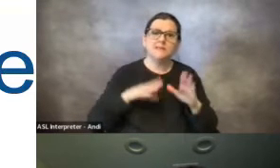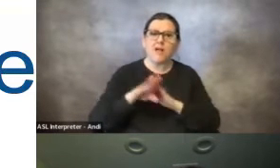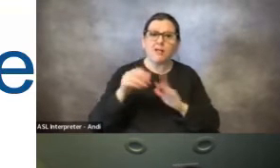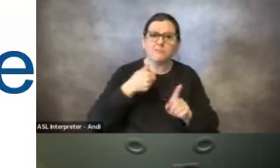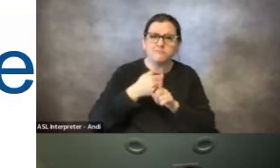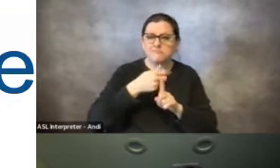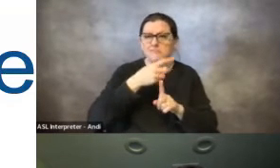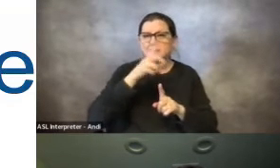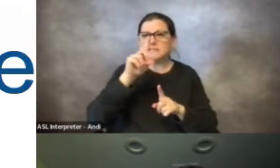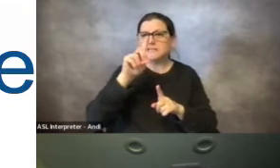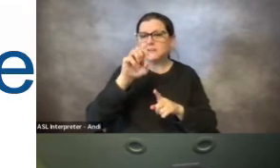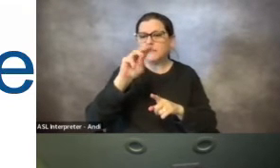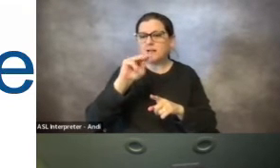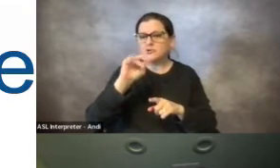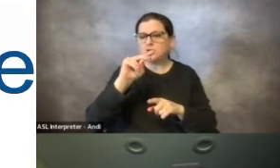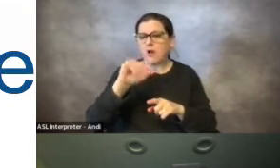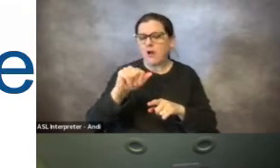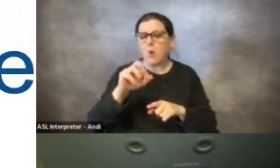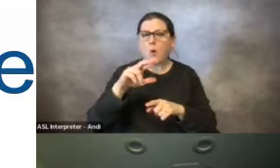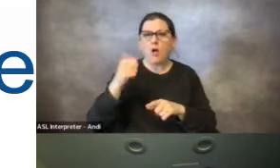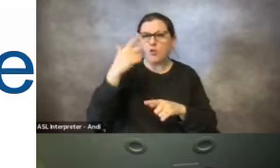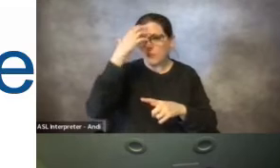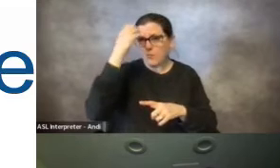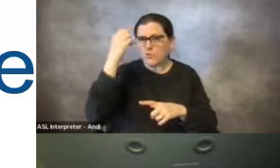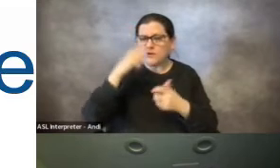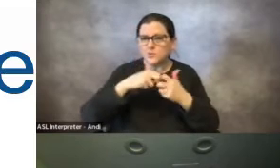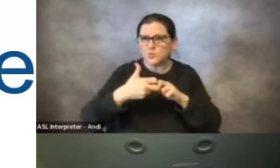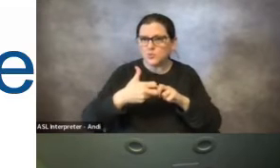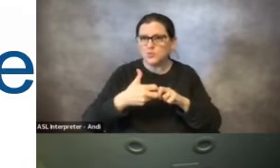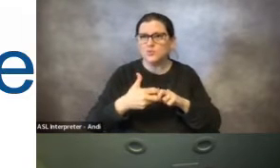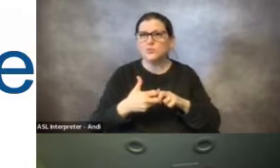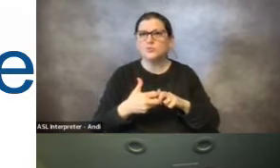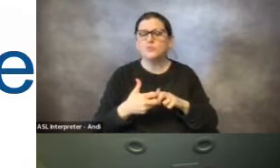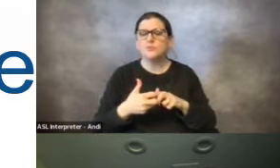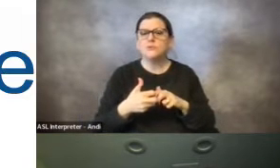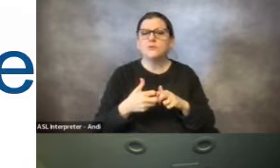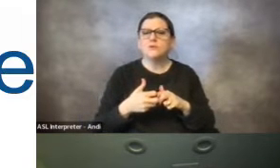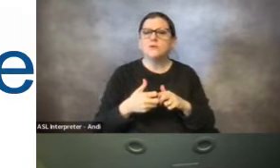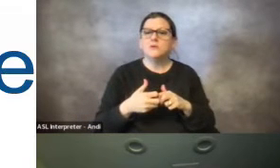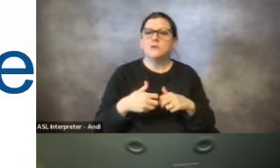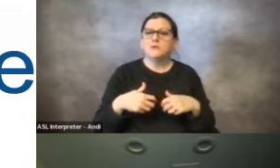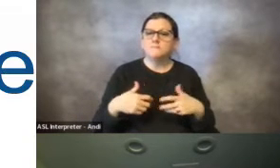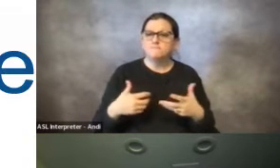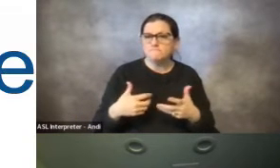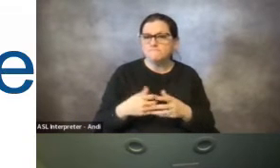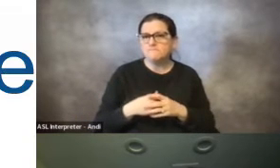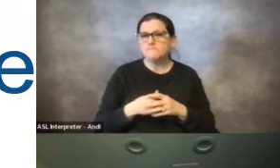know, that, that, you know, my memory is compromised, you know, especially when it's impacted by fatigue. And as the father of